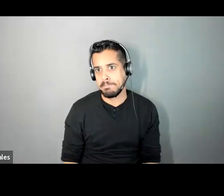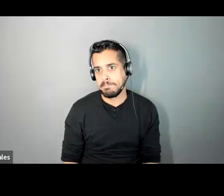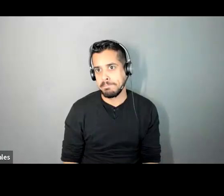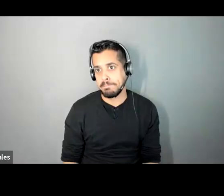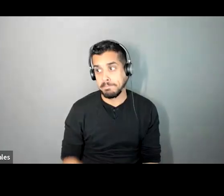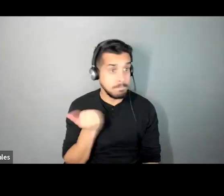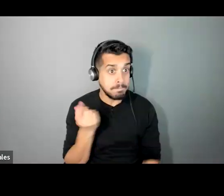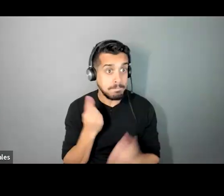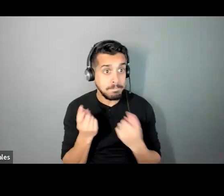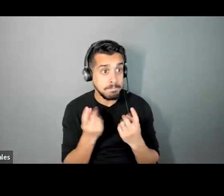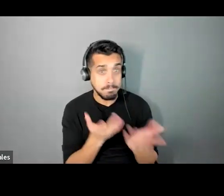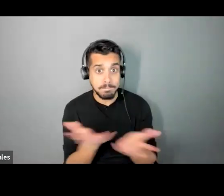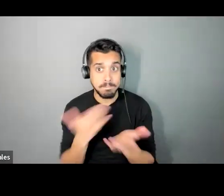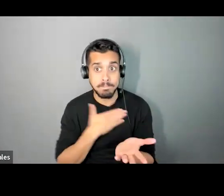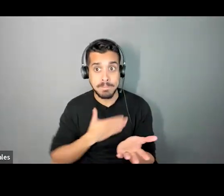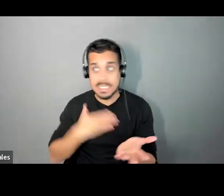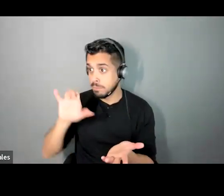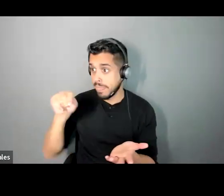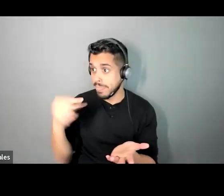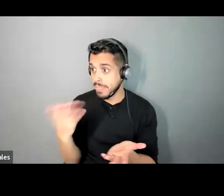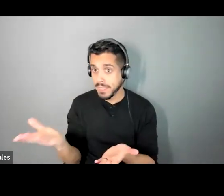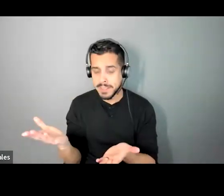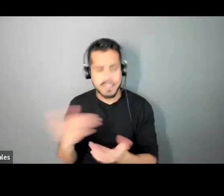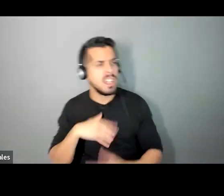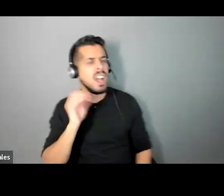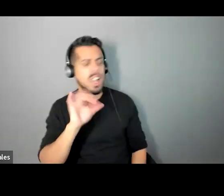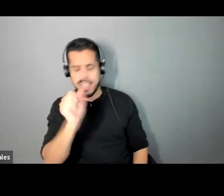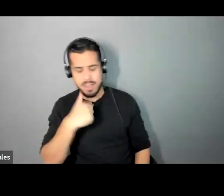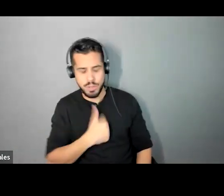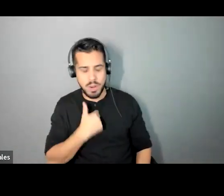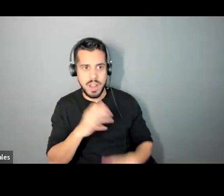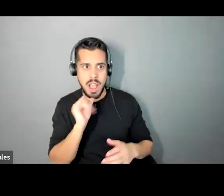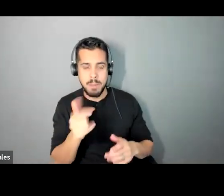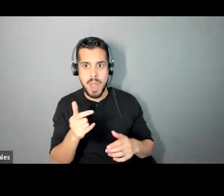Any other questions, though? Please, Beth. [Beth] Yeah. I'm sorry. I'm not gonna monopolize it, I promise.